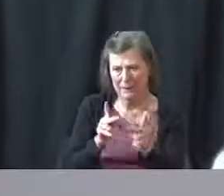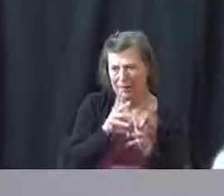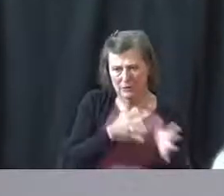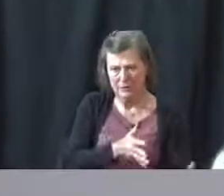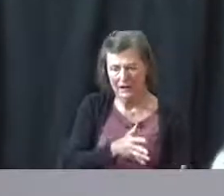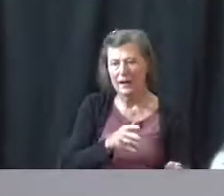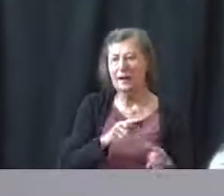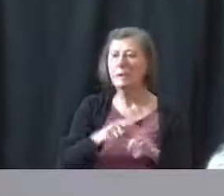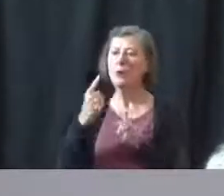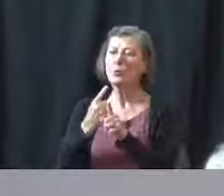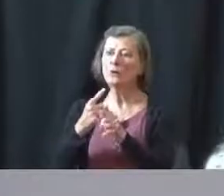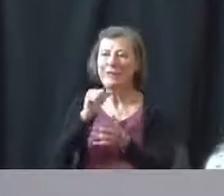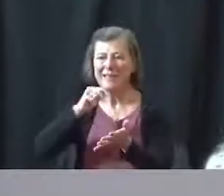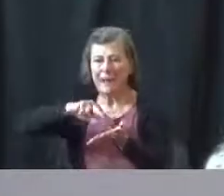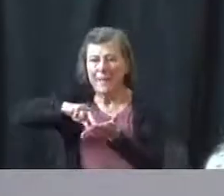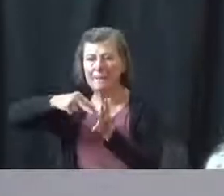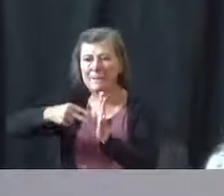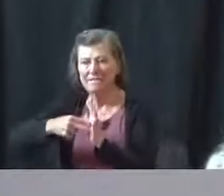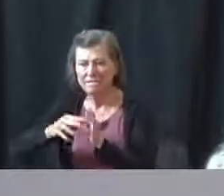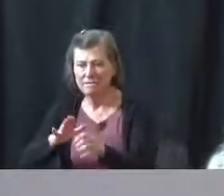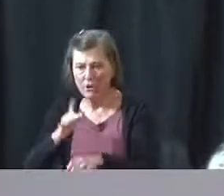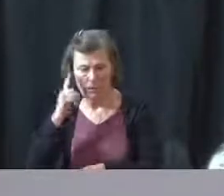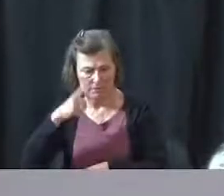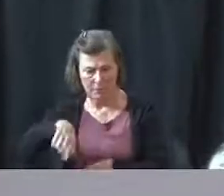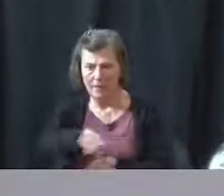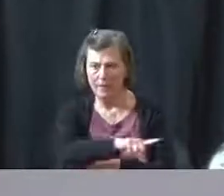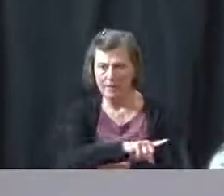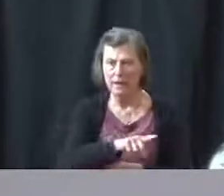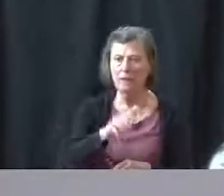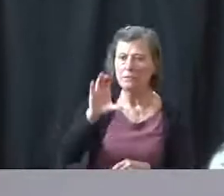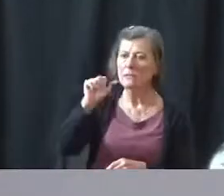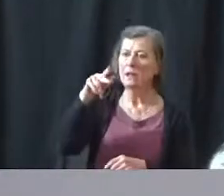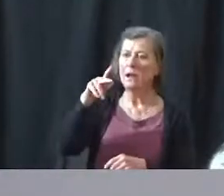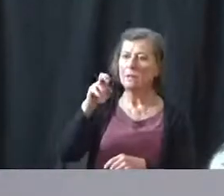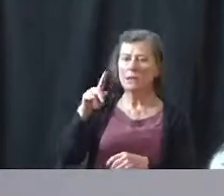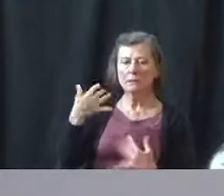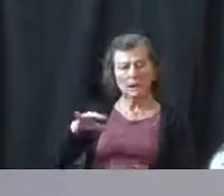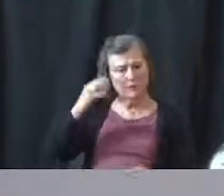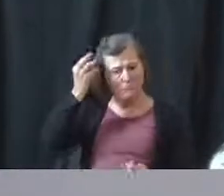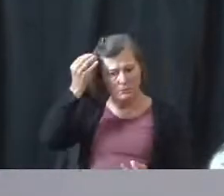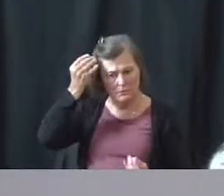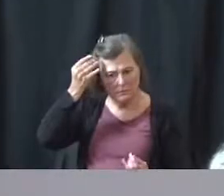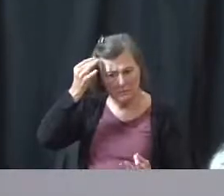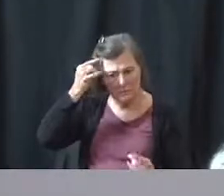meaningful. And as Čapek began to think about this, his mind naturally drifted.